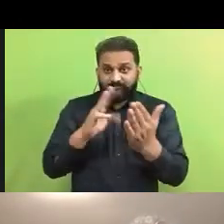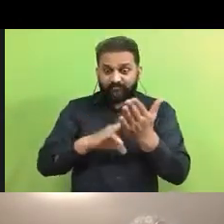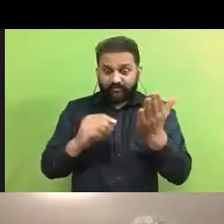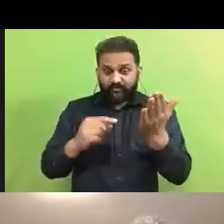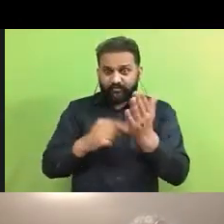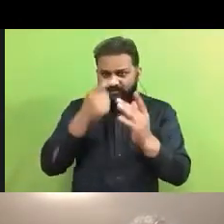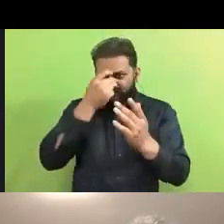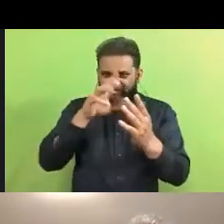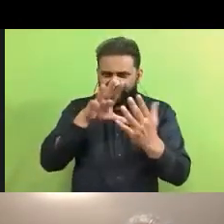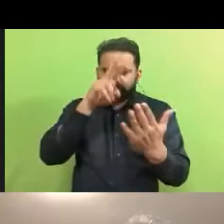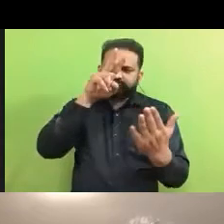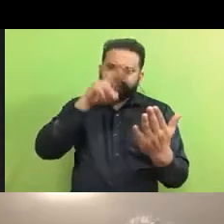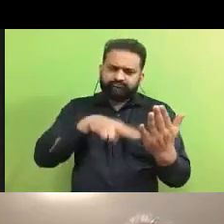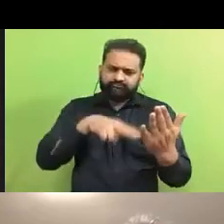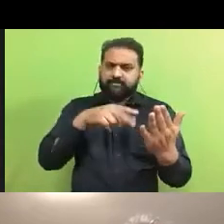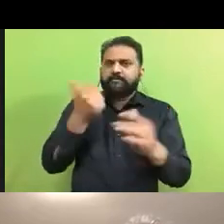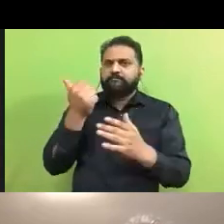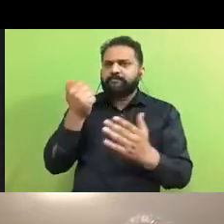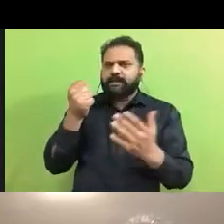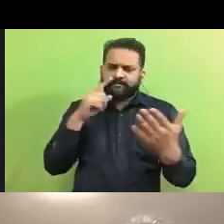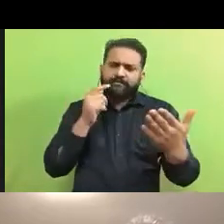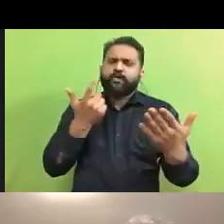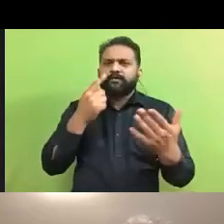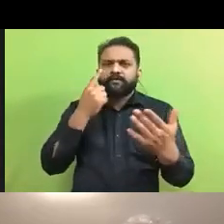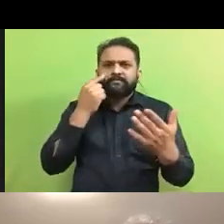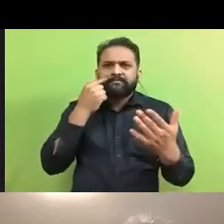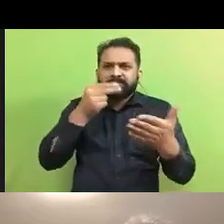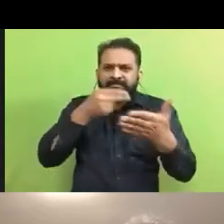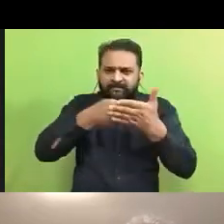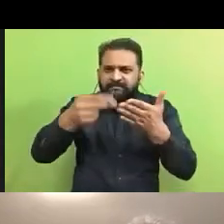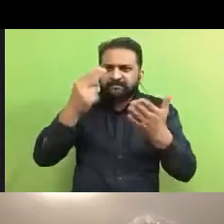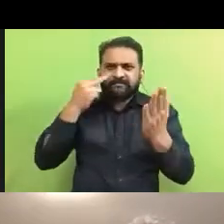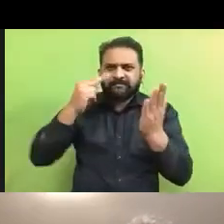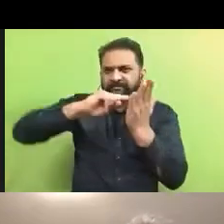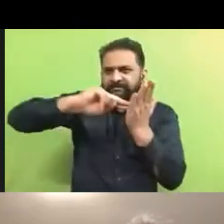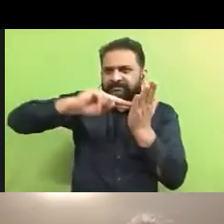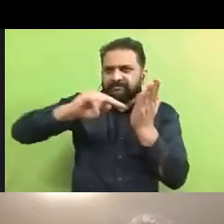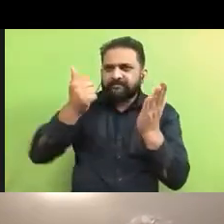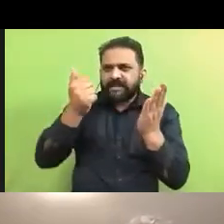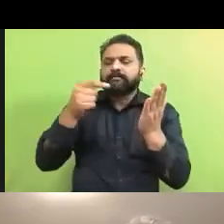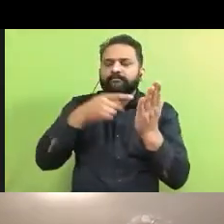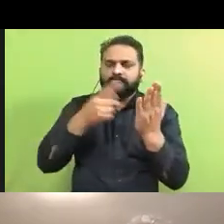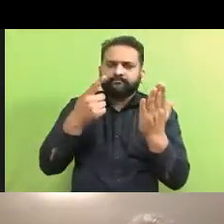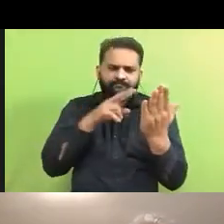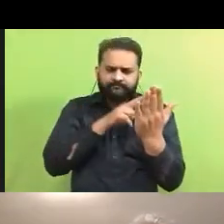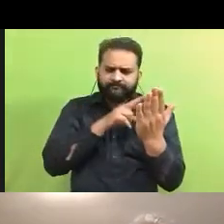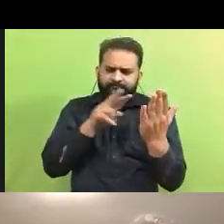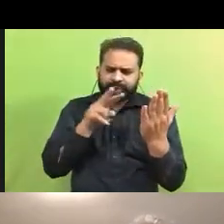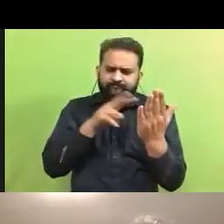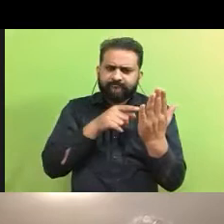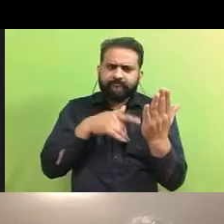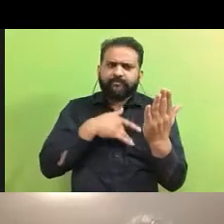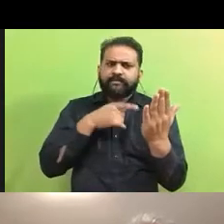pen or highlighter and when you are reading it anywhere you see the date